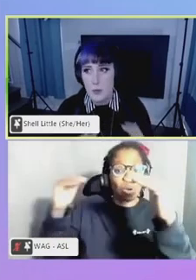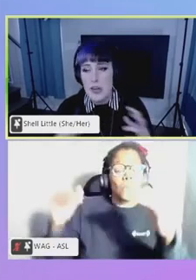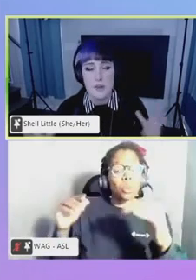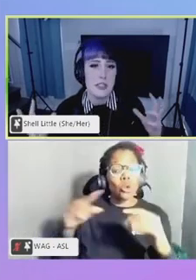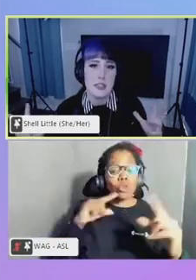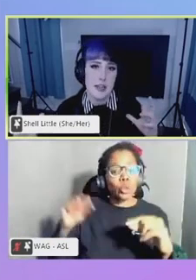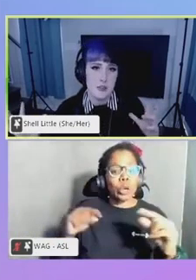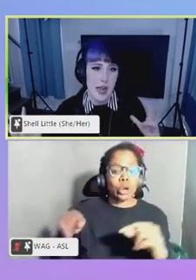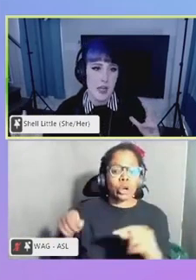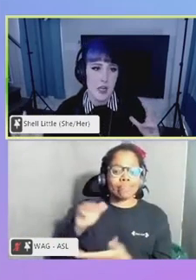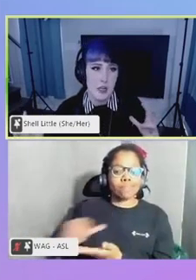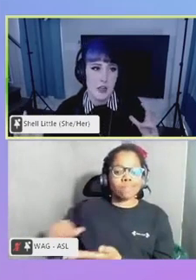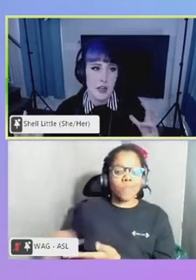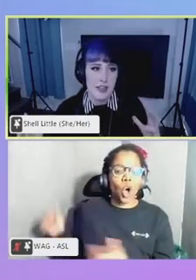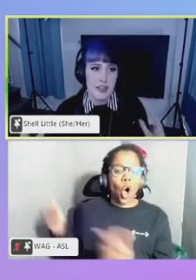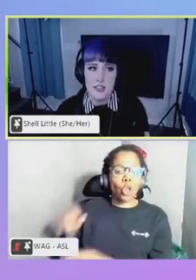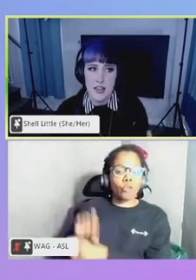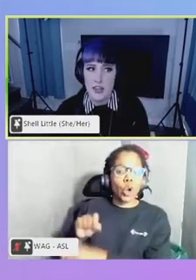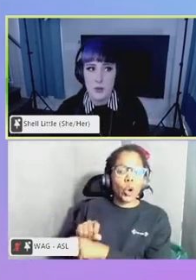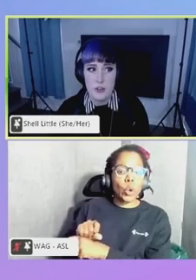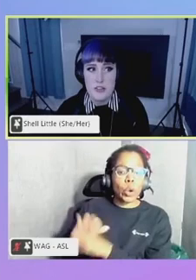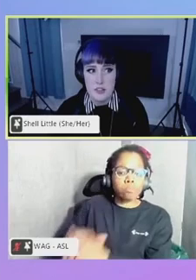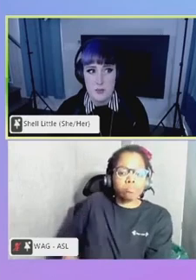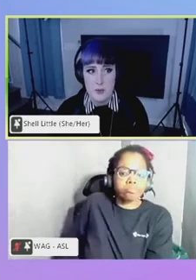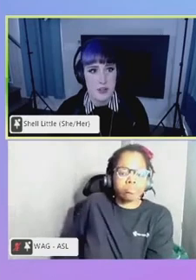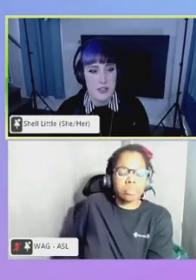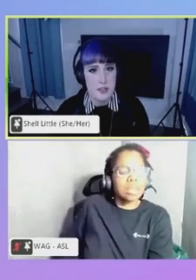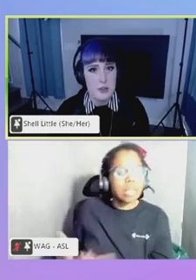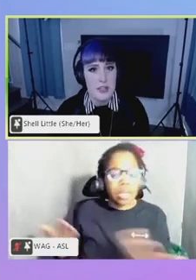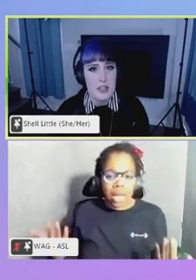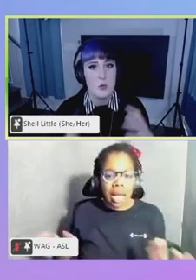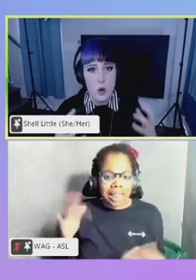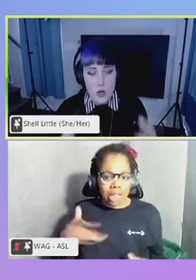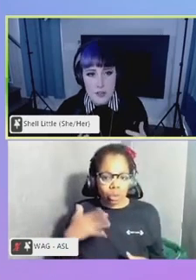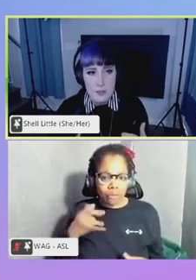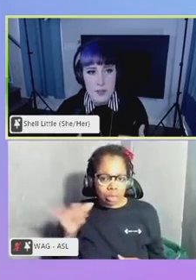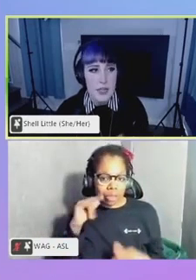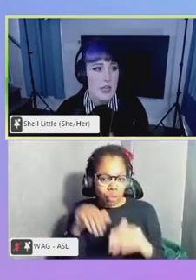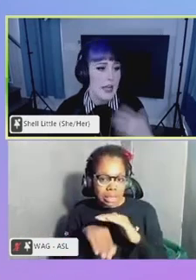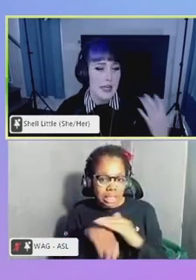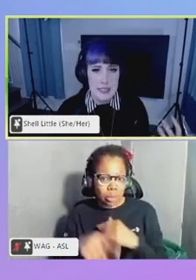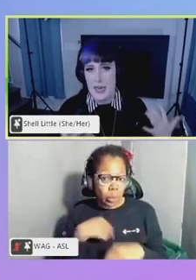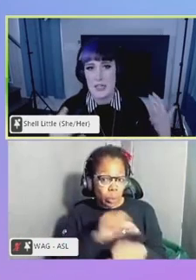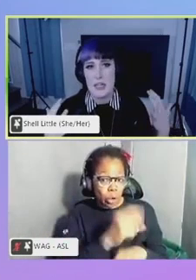done, all the people that had been passionately pouring in love to make Twitter a better platform got laid off. And all